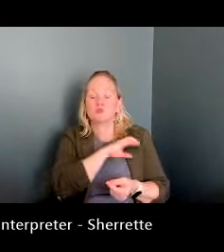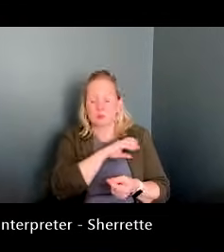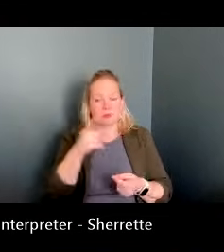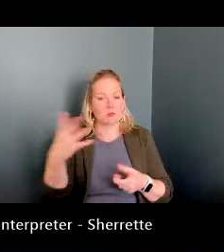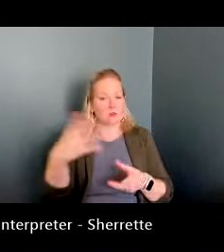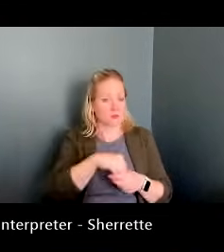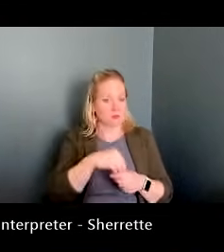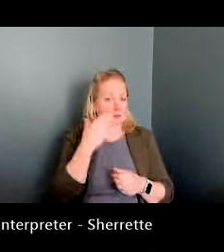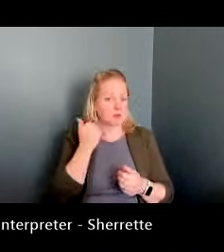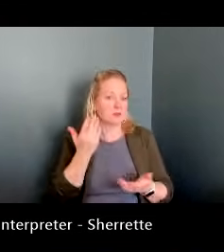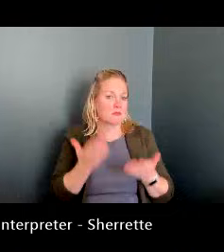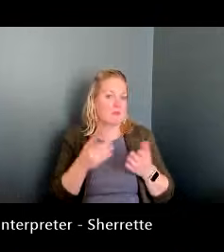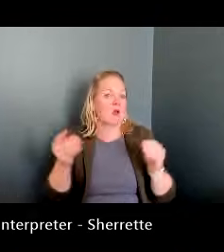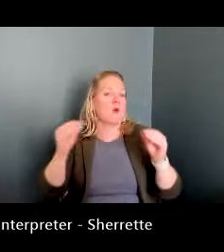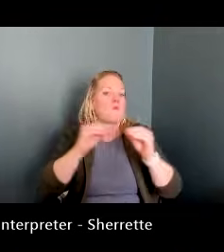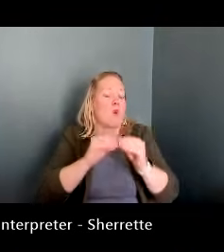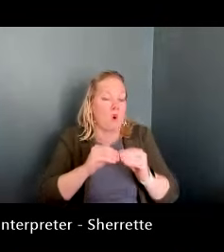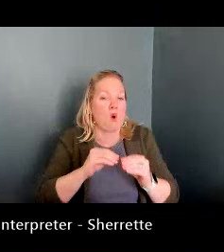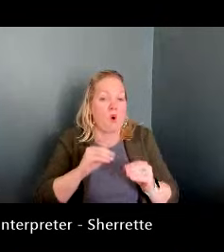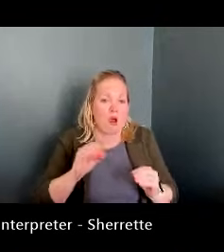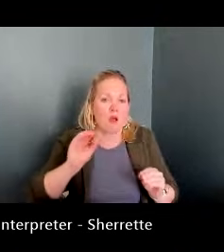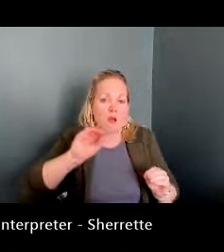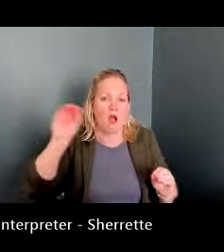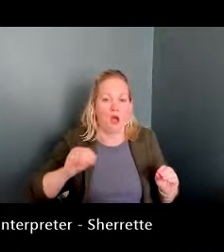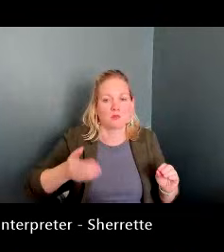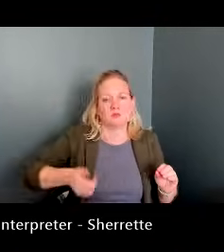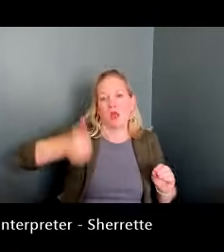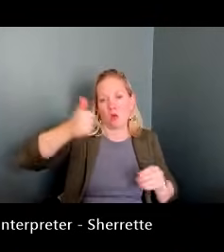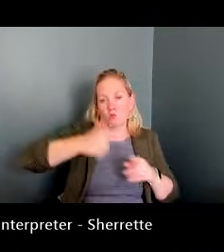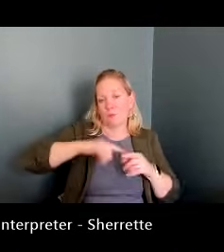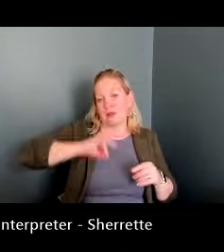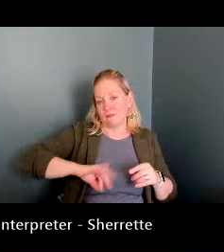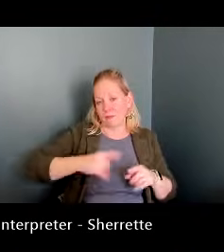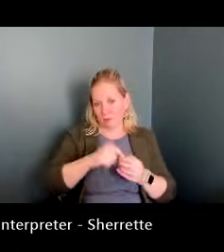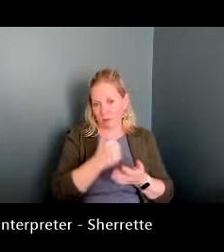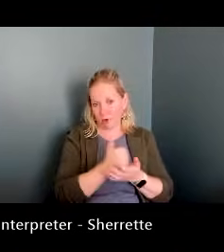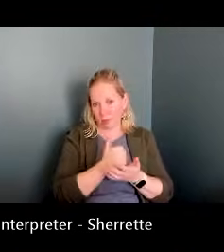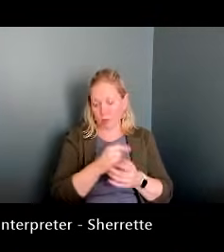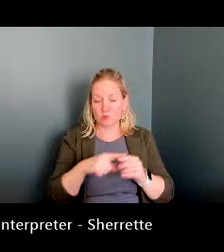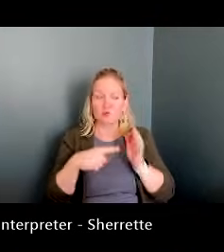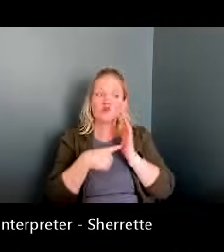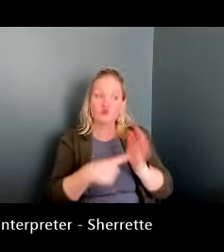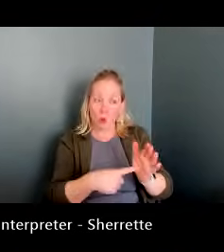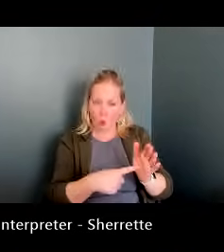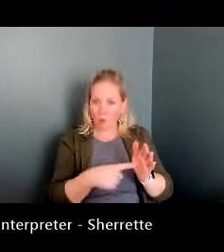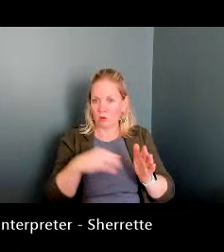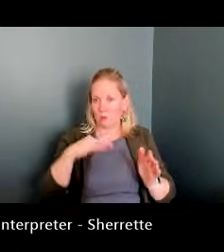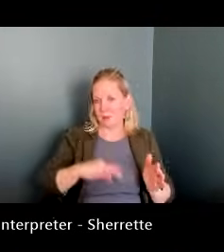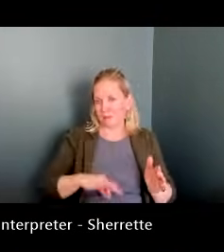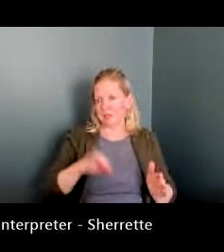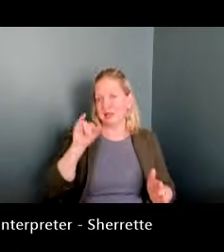more likely to benefit from the therapy or to show a benefit if they are treated.